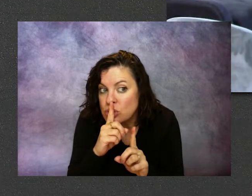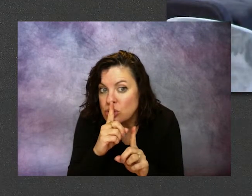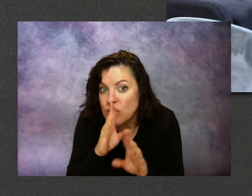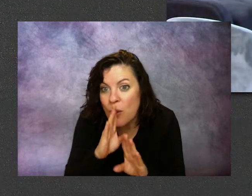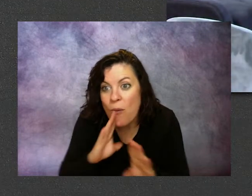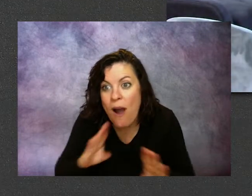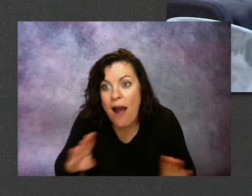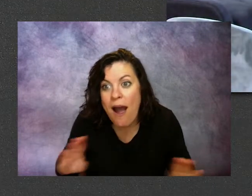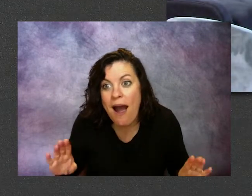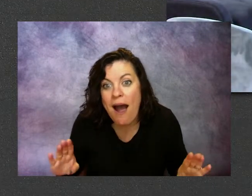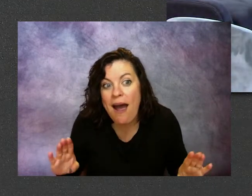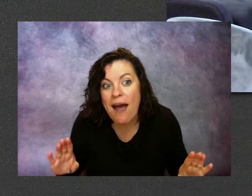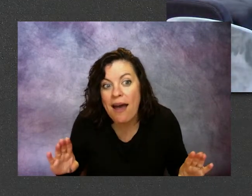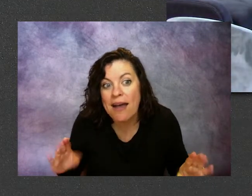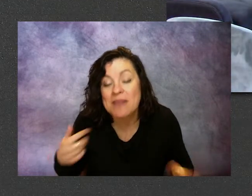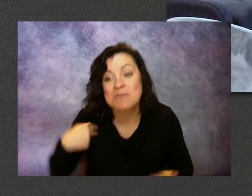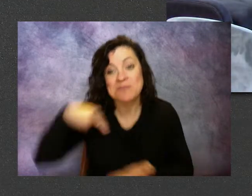Me, standing.